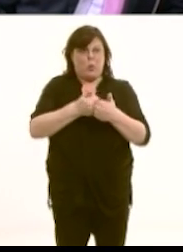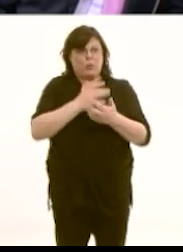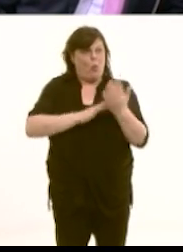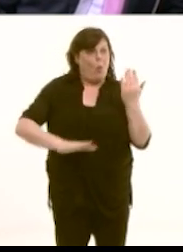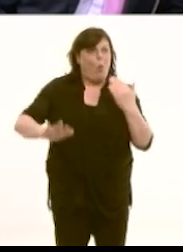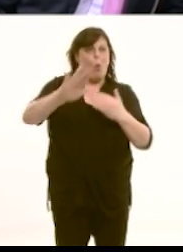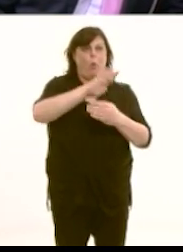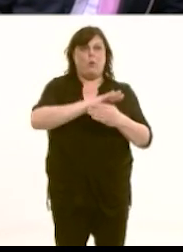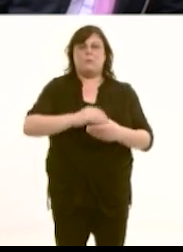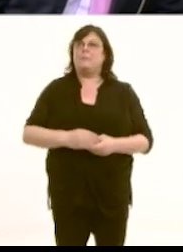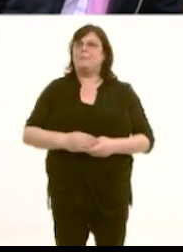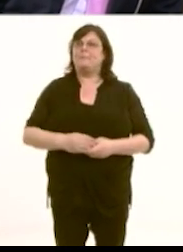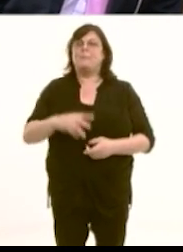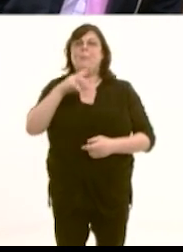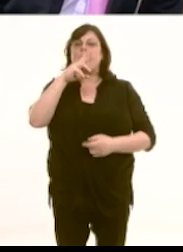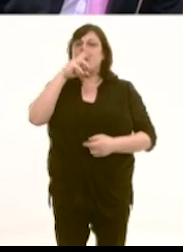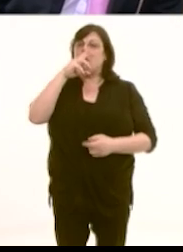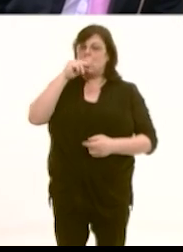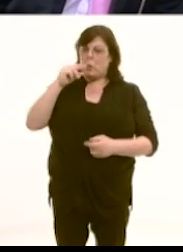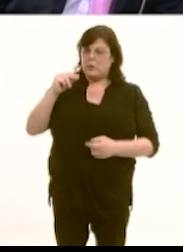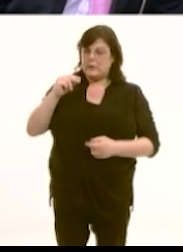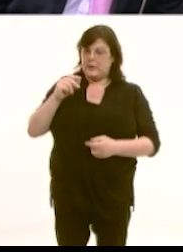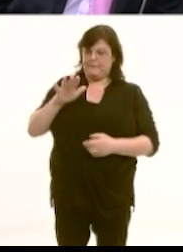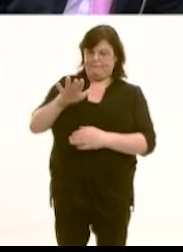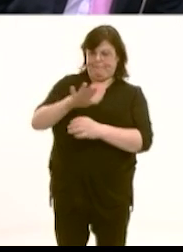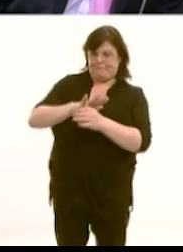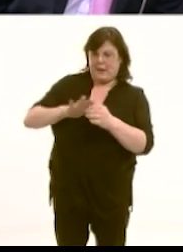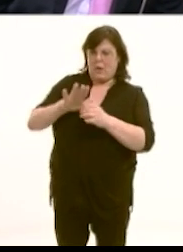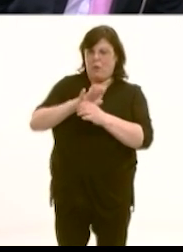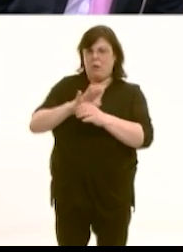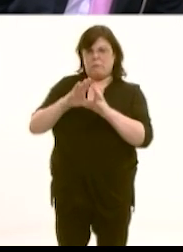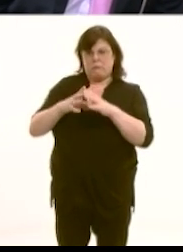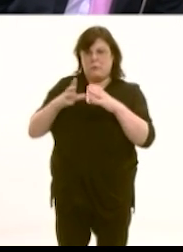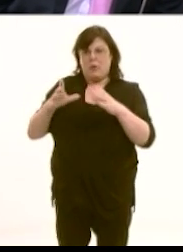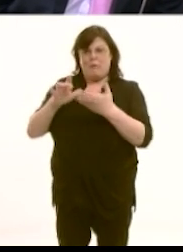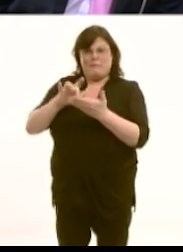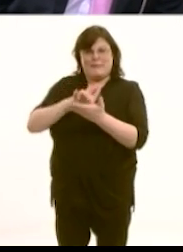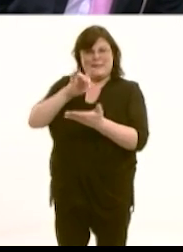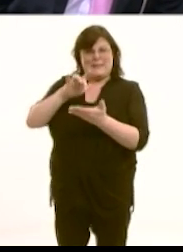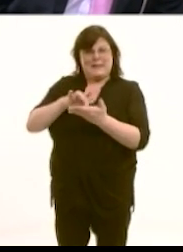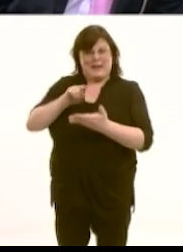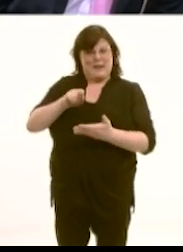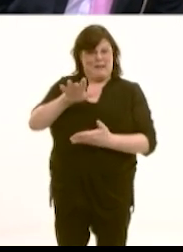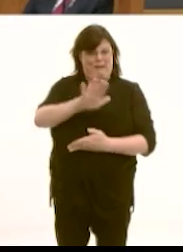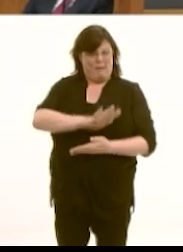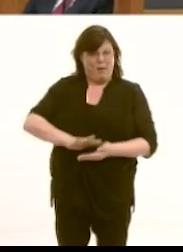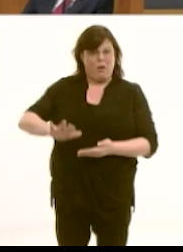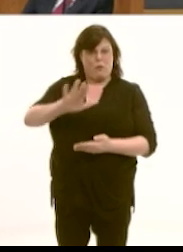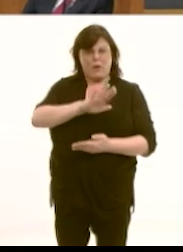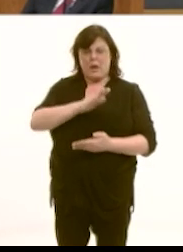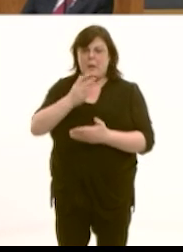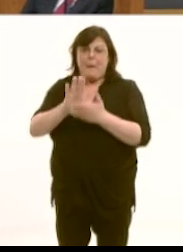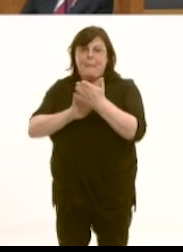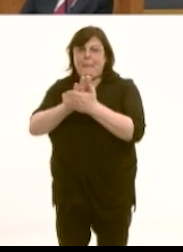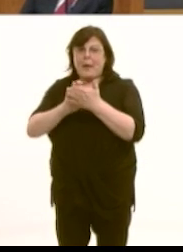Swansea, of course, is the largest city in the area, but that doesnít mean that everything